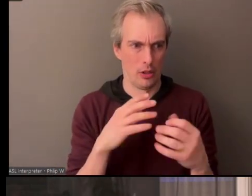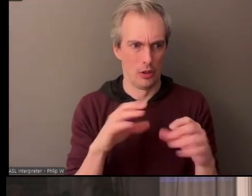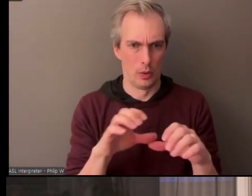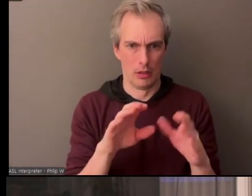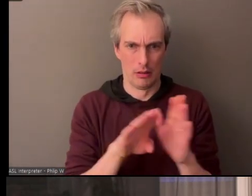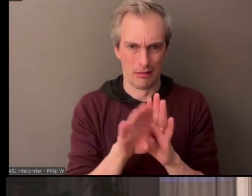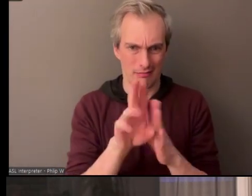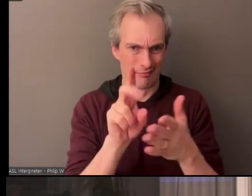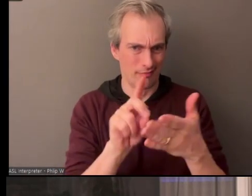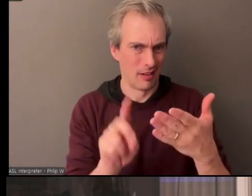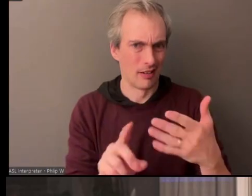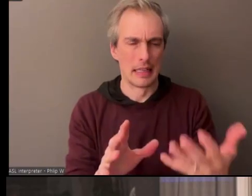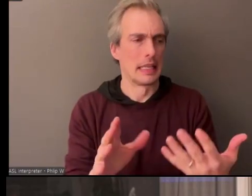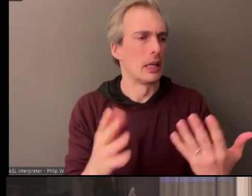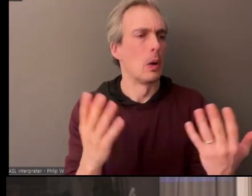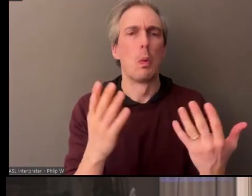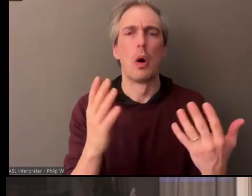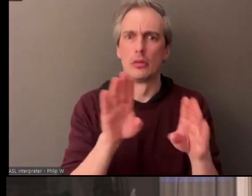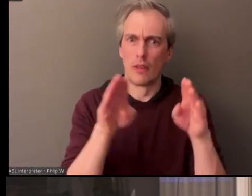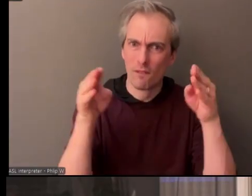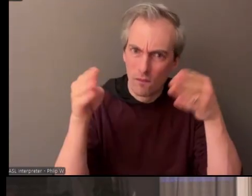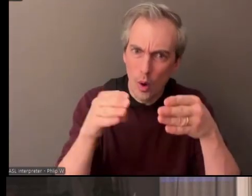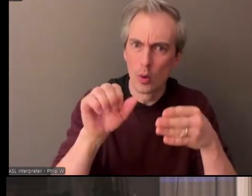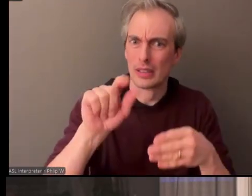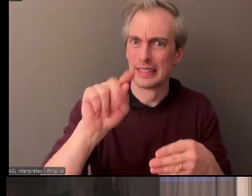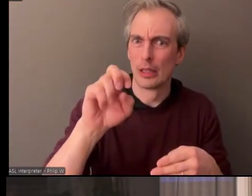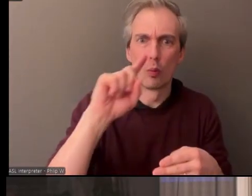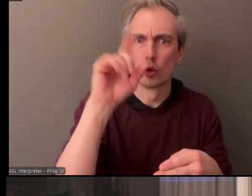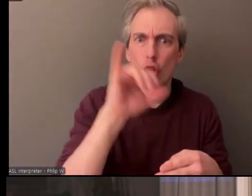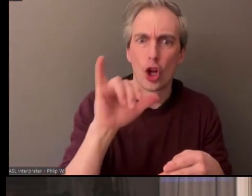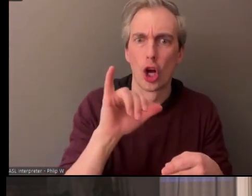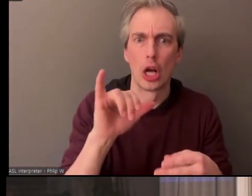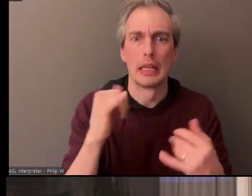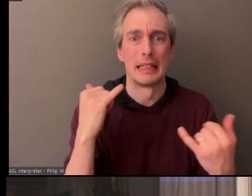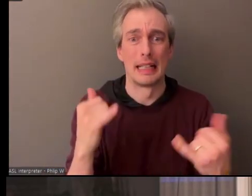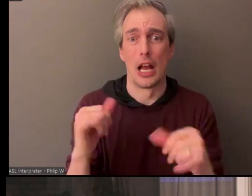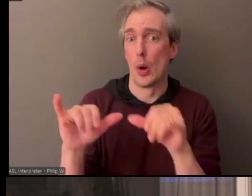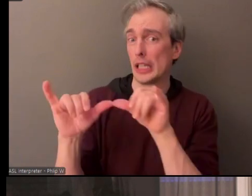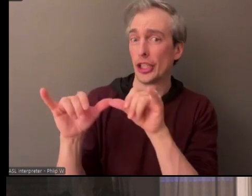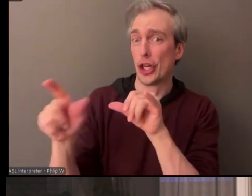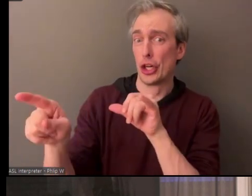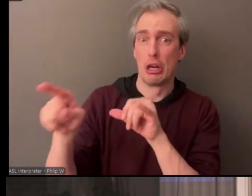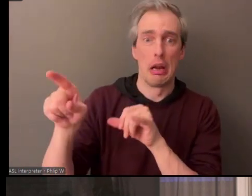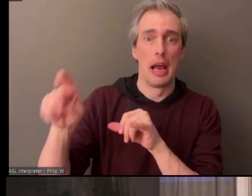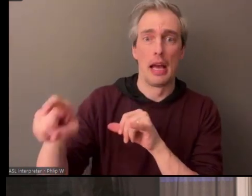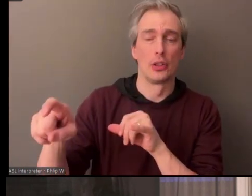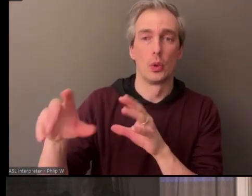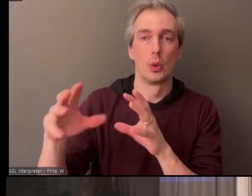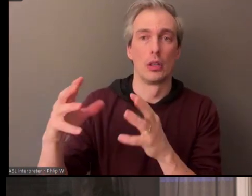And now... Our engineer has to -- gasp -- go talk to the designers!